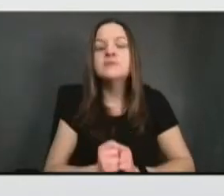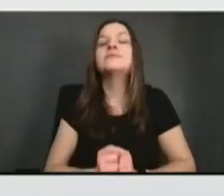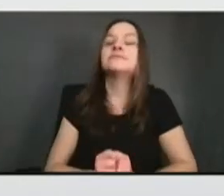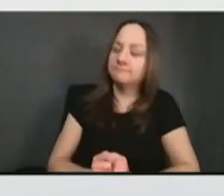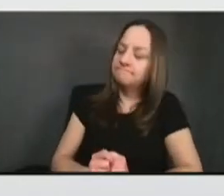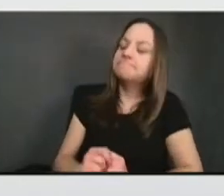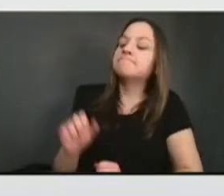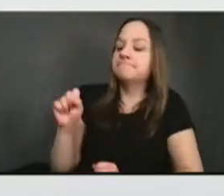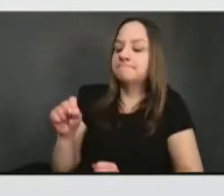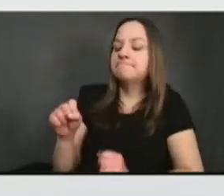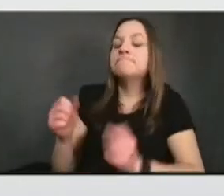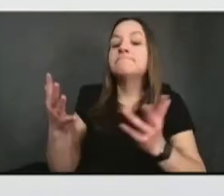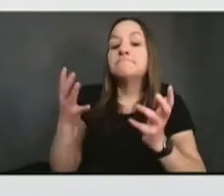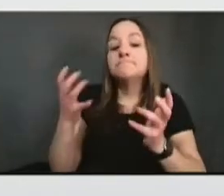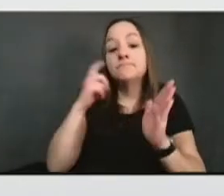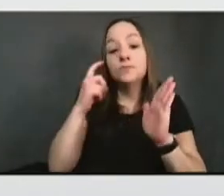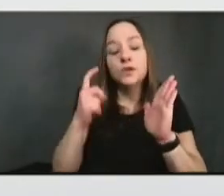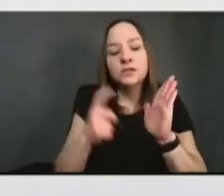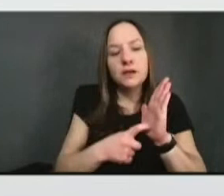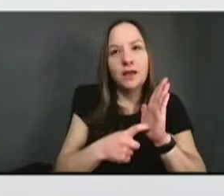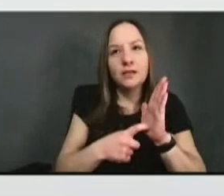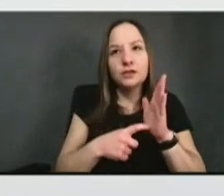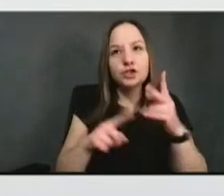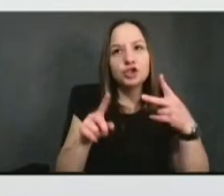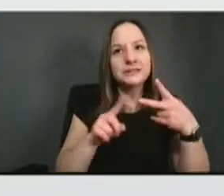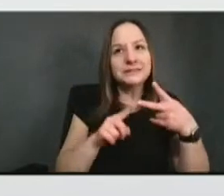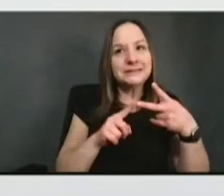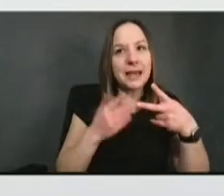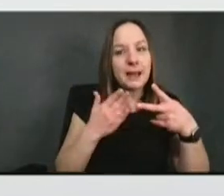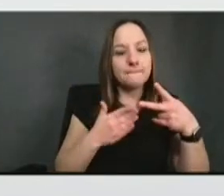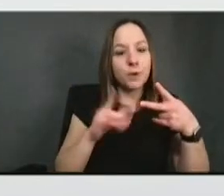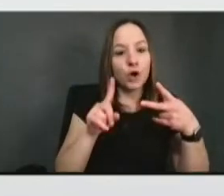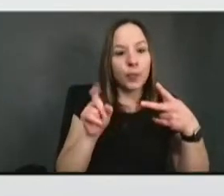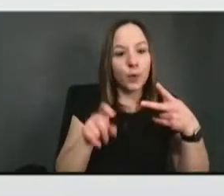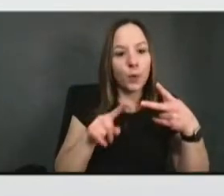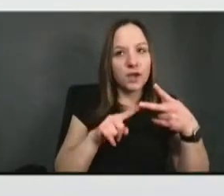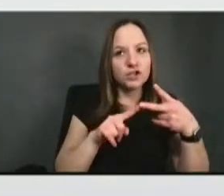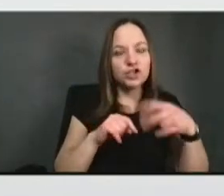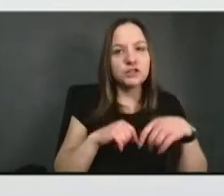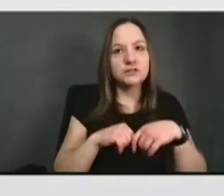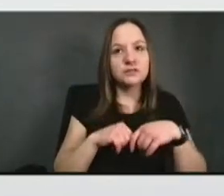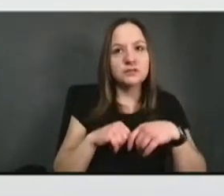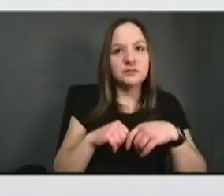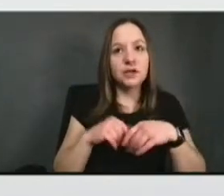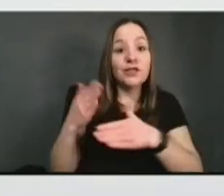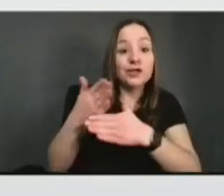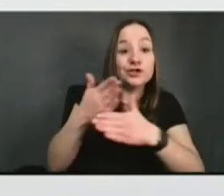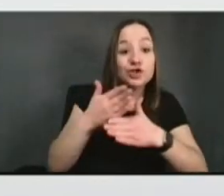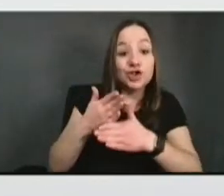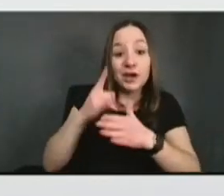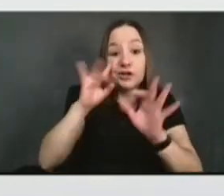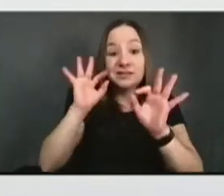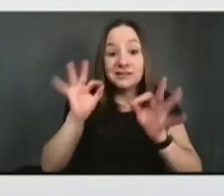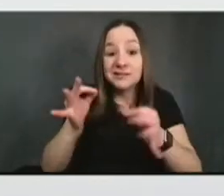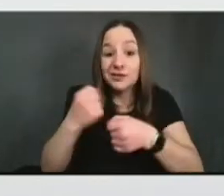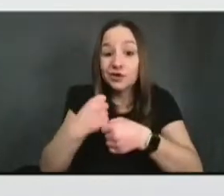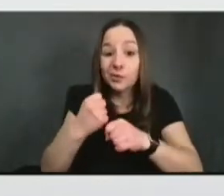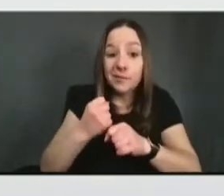the shift that we experienced last week. Absolutely um, wanted to acknowledge that the second part of your question Chris